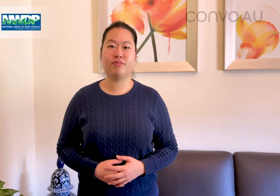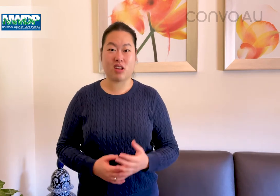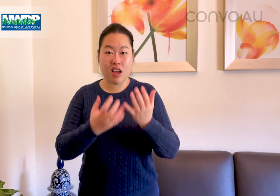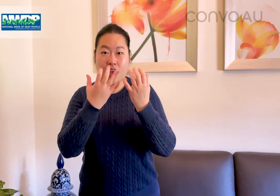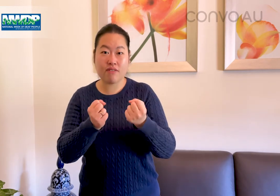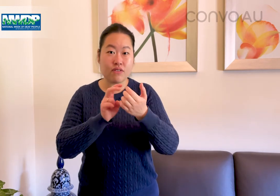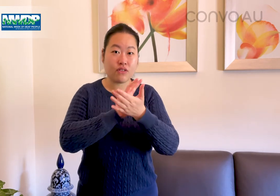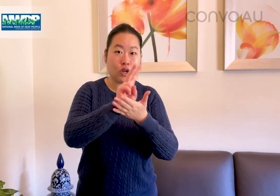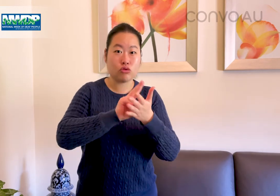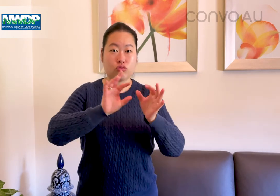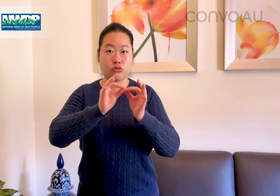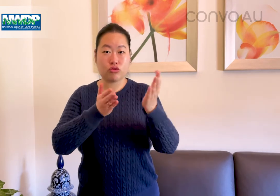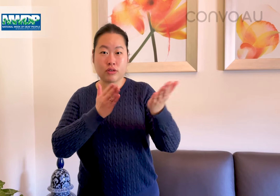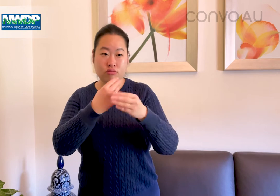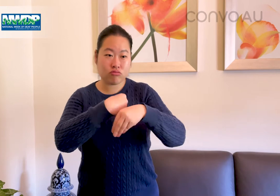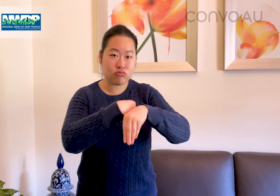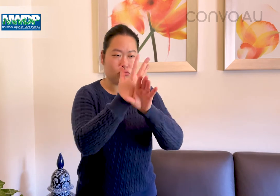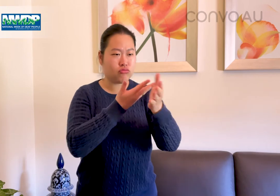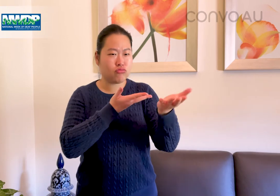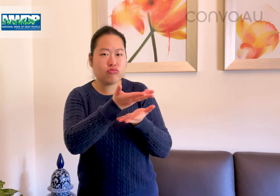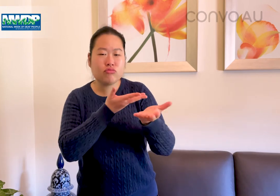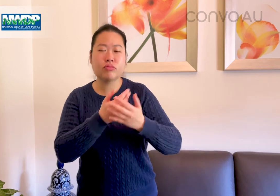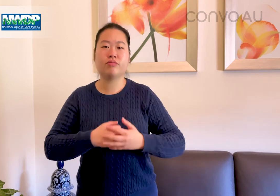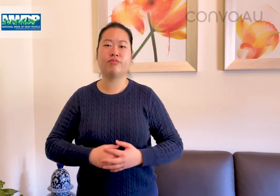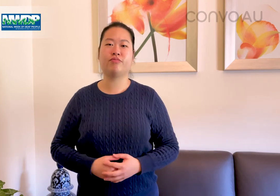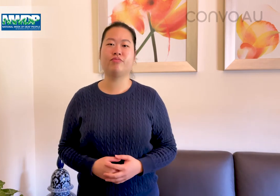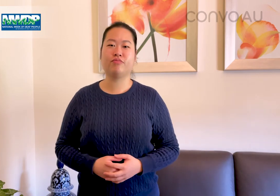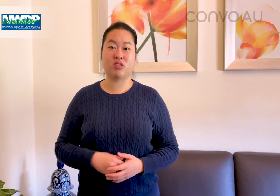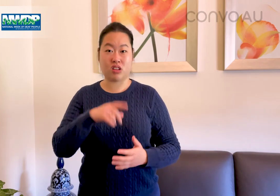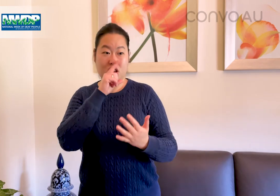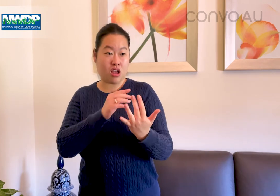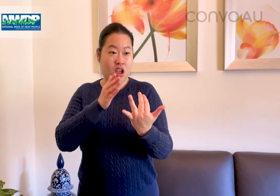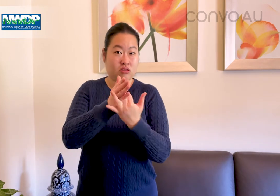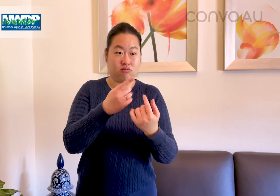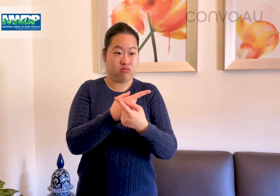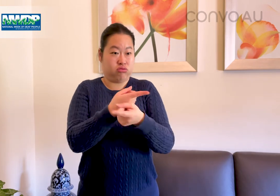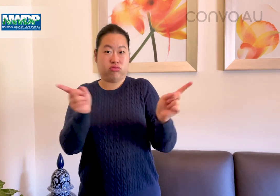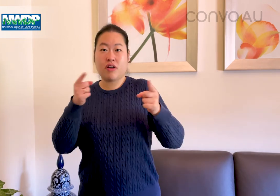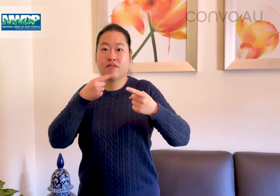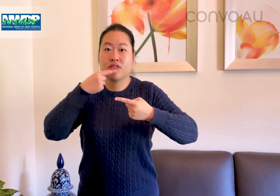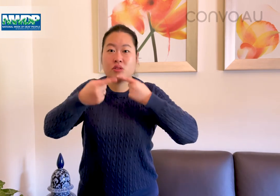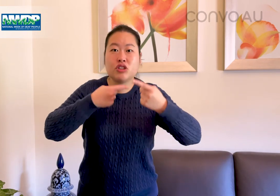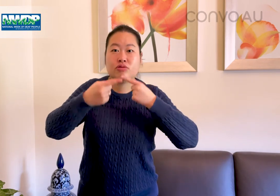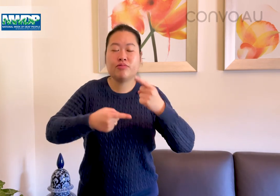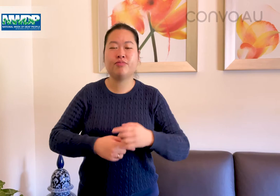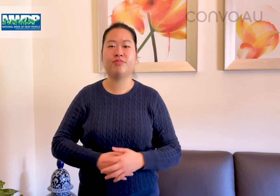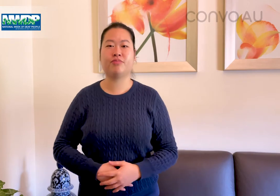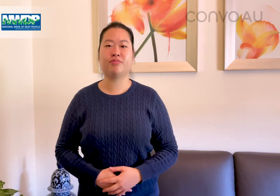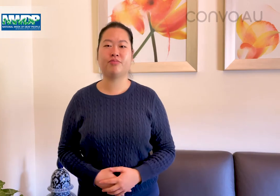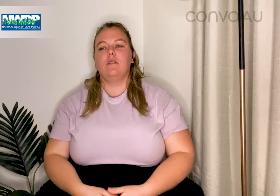video interpreting services and greater access to information,